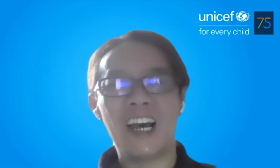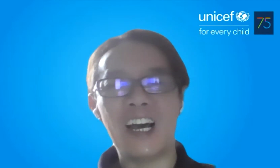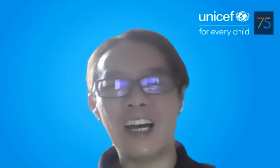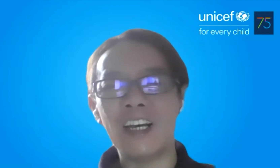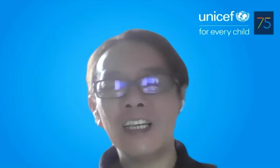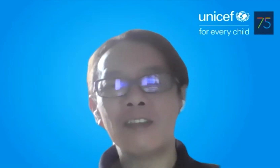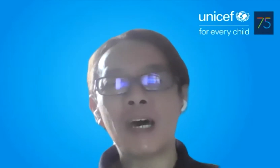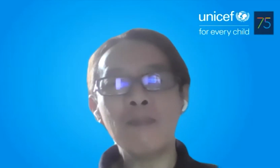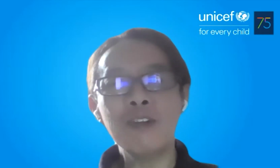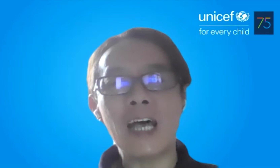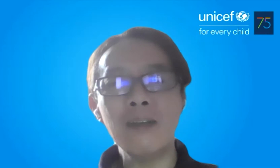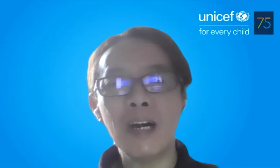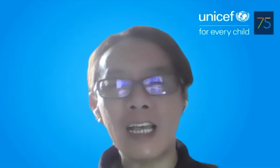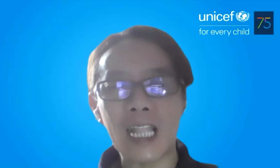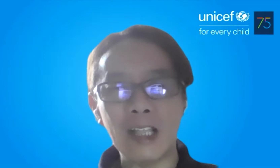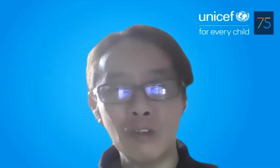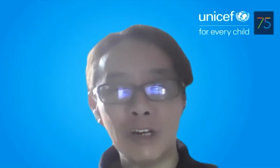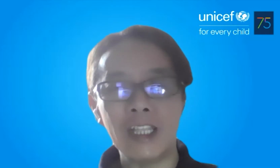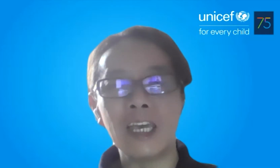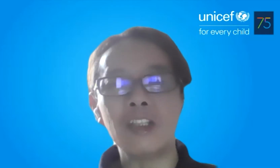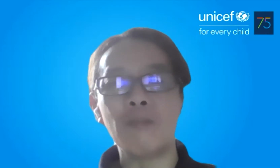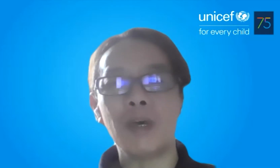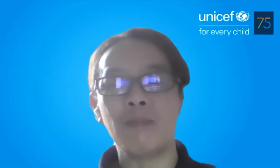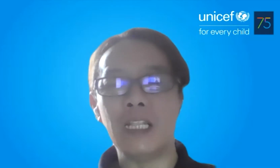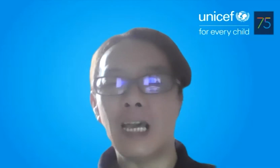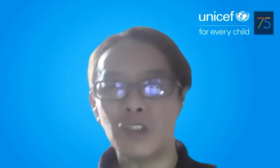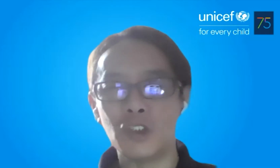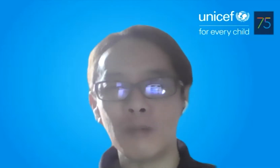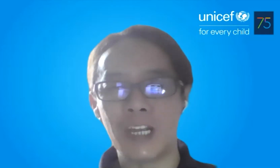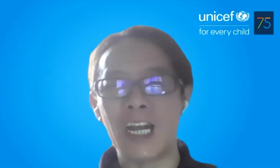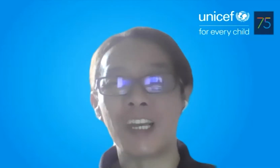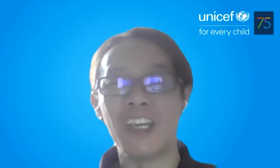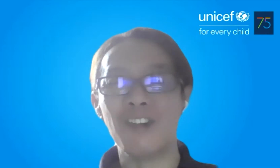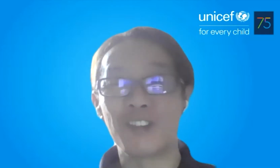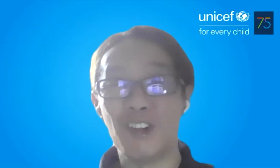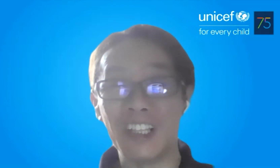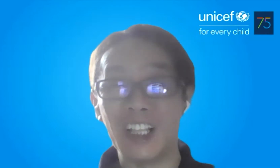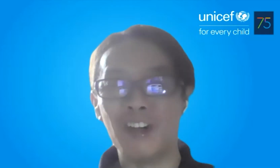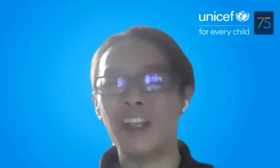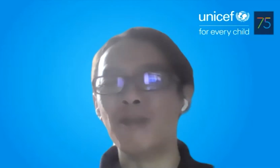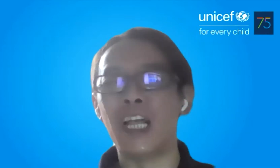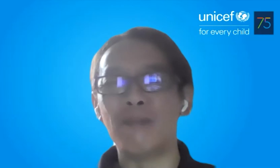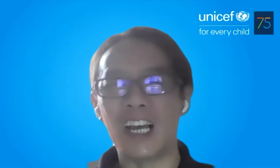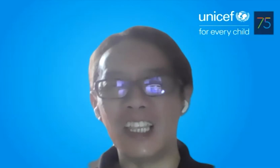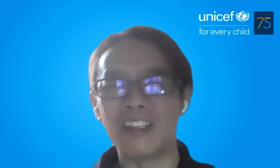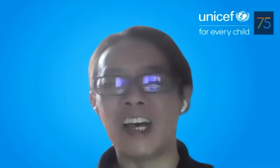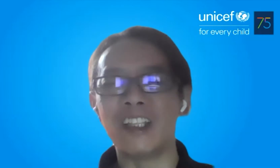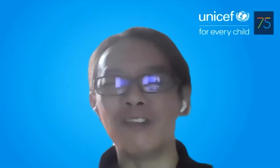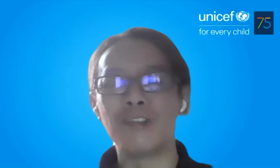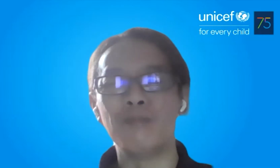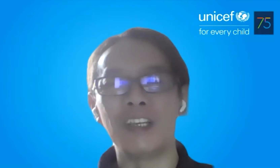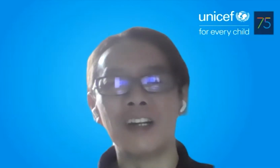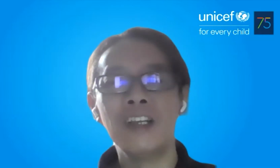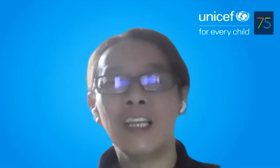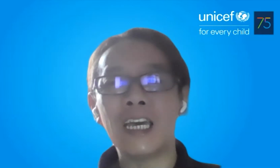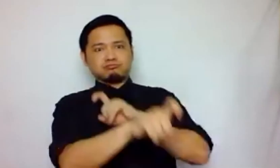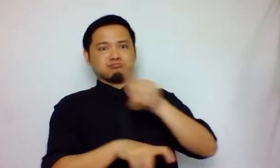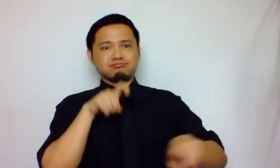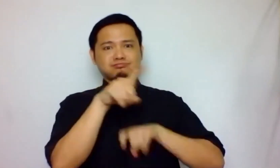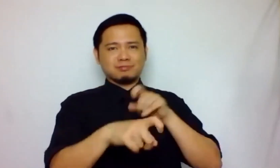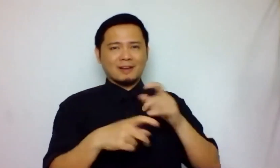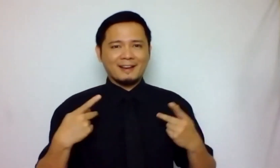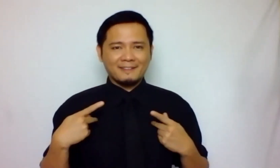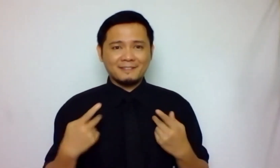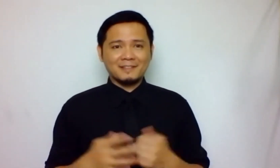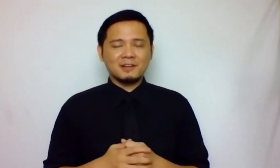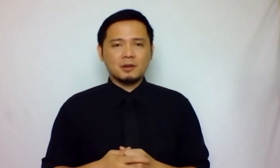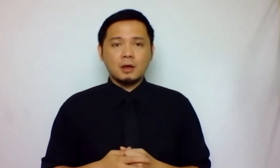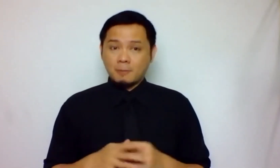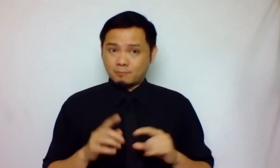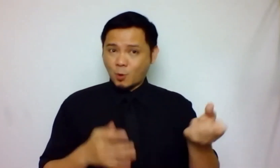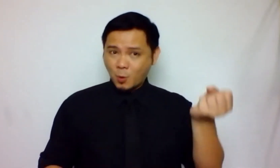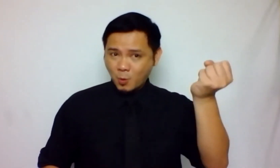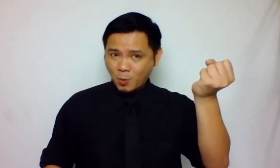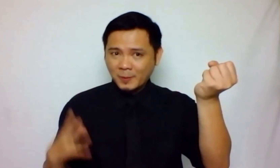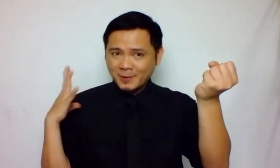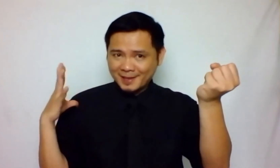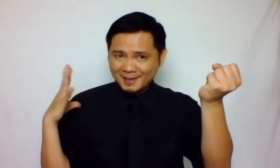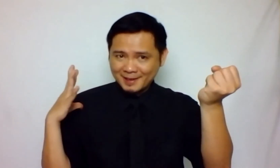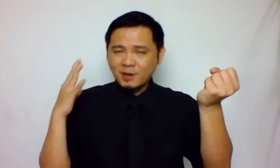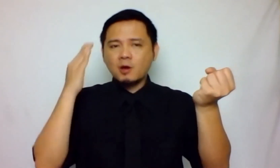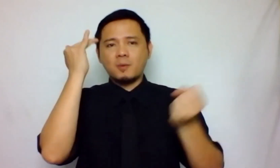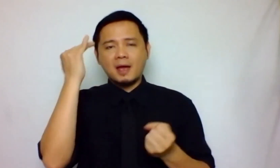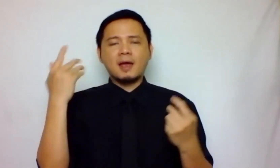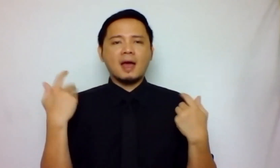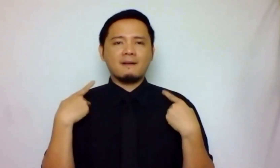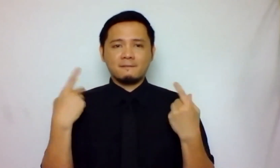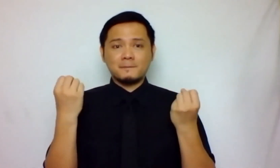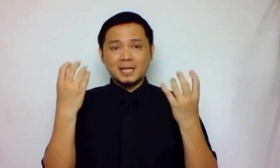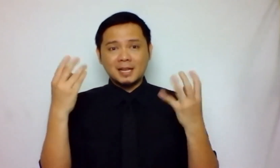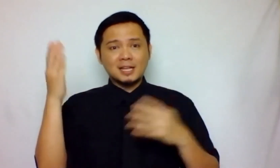For our questions for Doc Beverly, I’m sure you want to ask a lot of things from our first speaker but we have to wait because we still have two speakers.